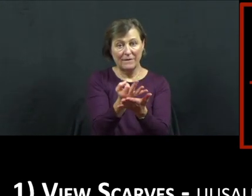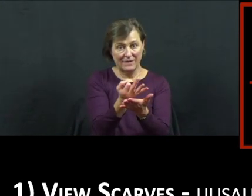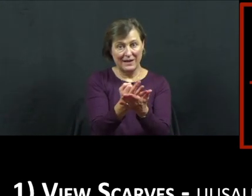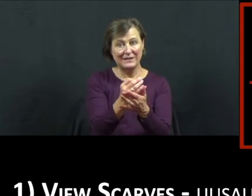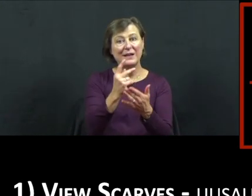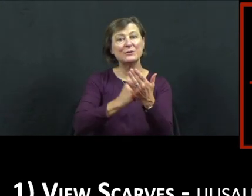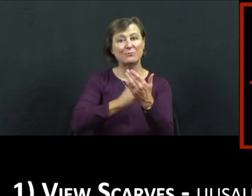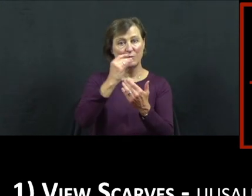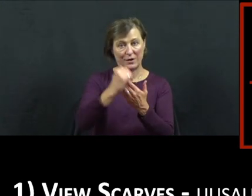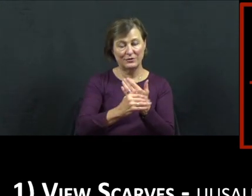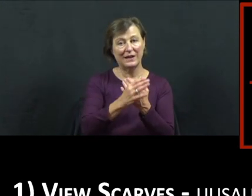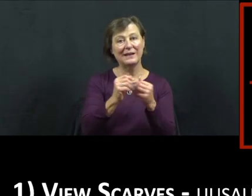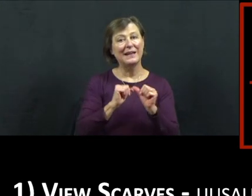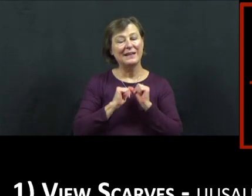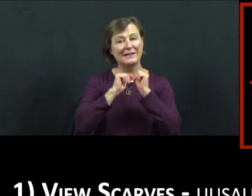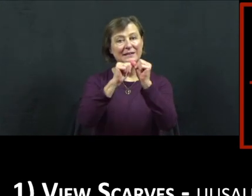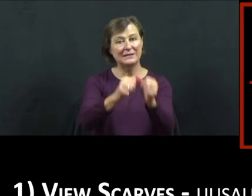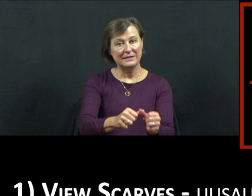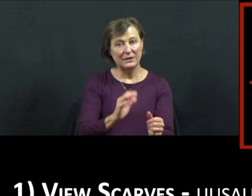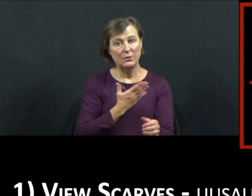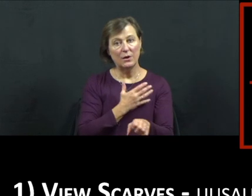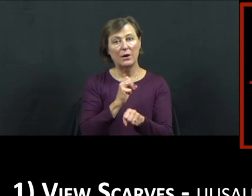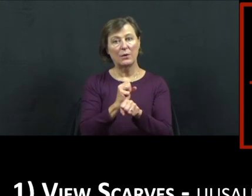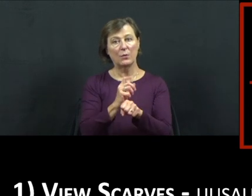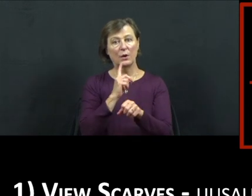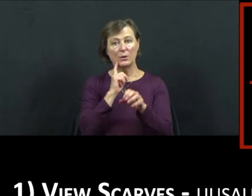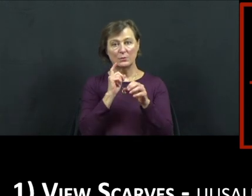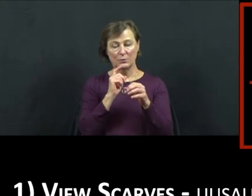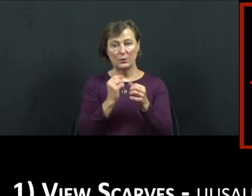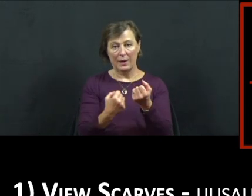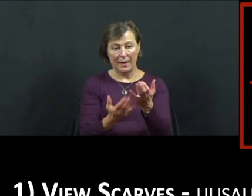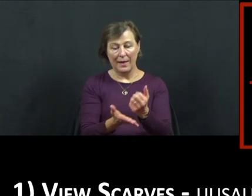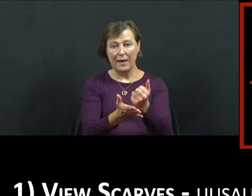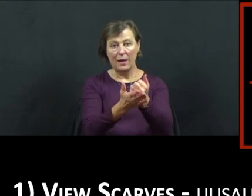to enable poor families. You can see the scarves and learn